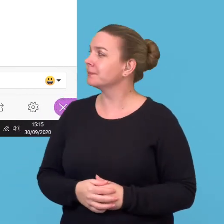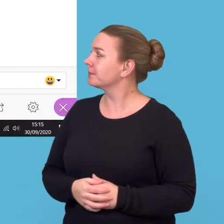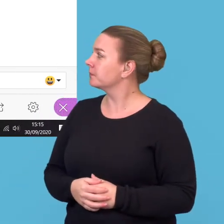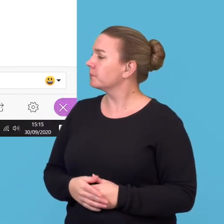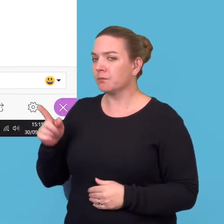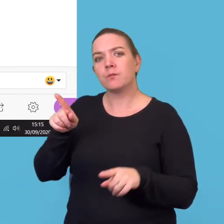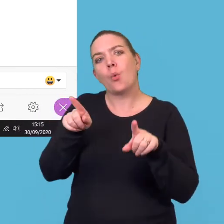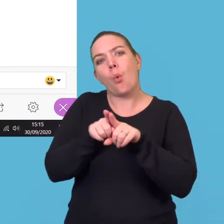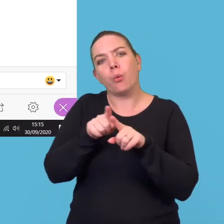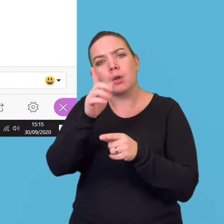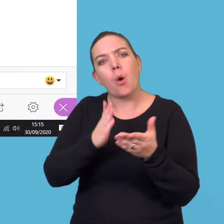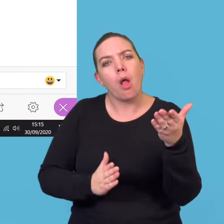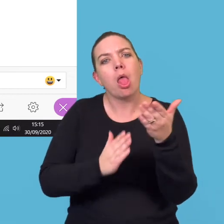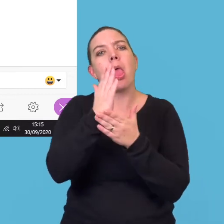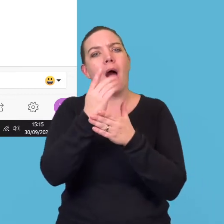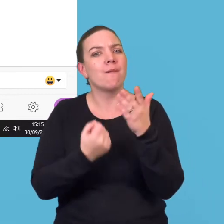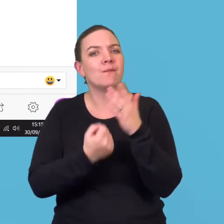you're encouraged to write or draw on that file.